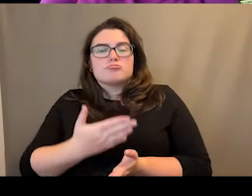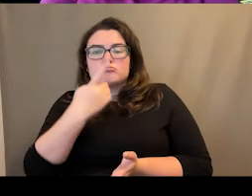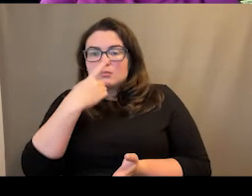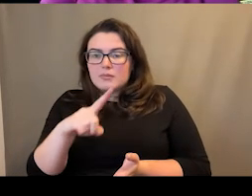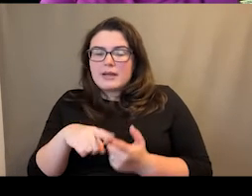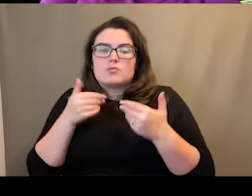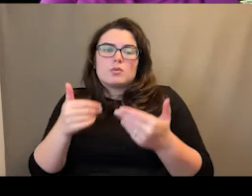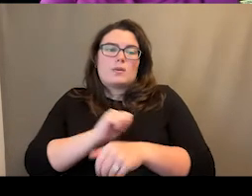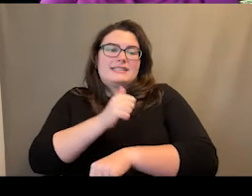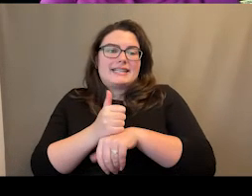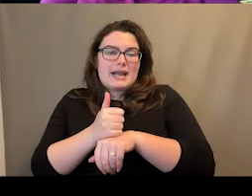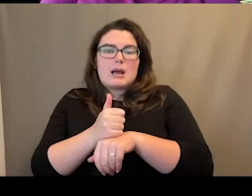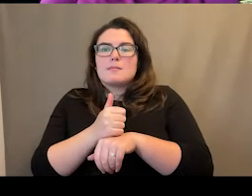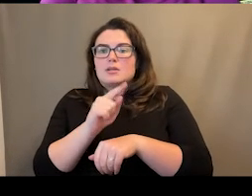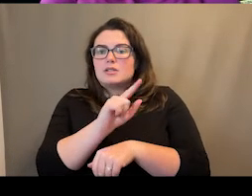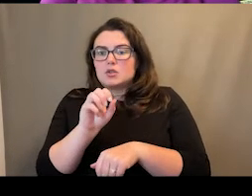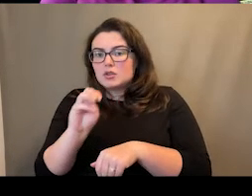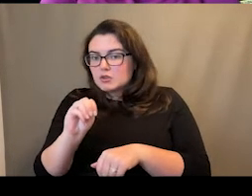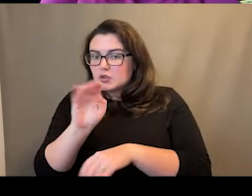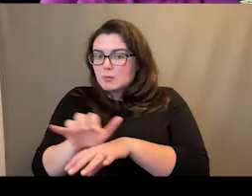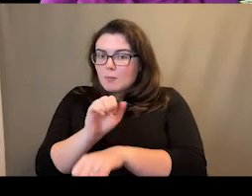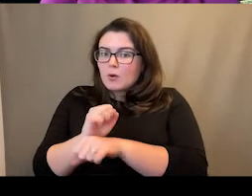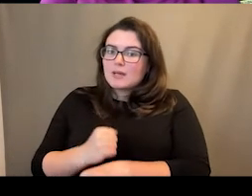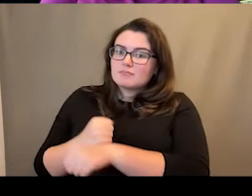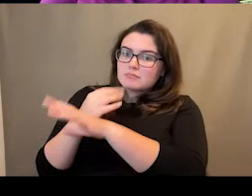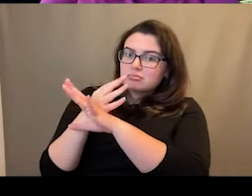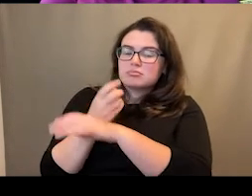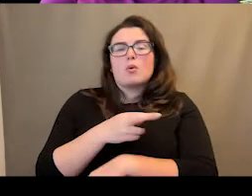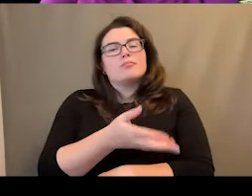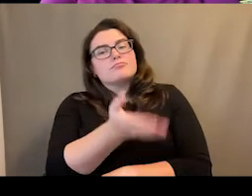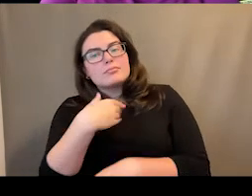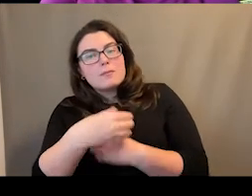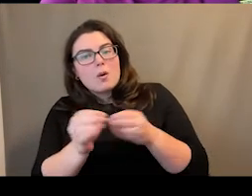up a Zoom appointment or to invite you to their office hours or if they are webinars for